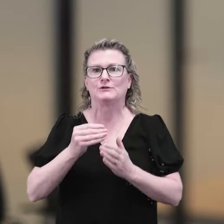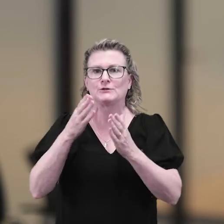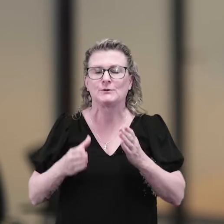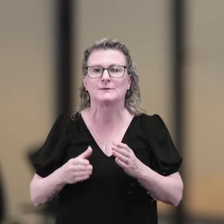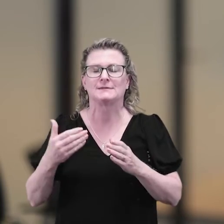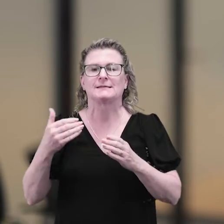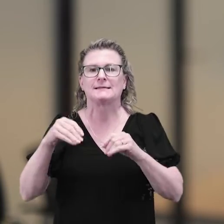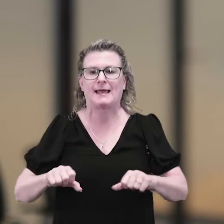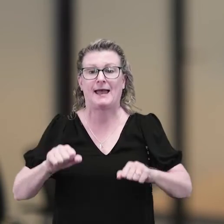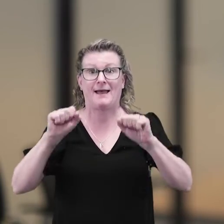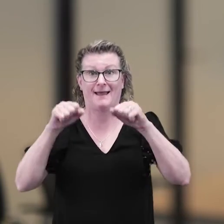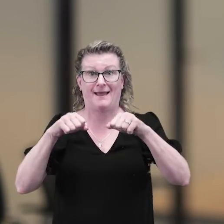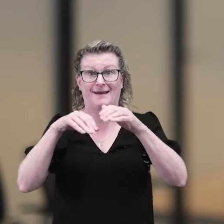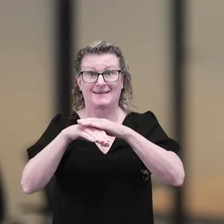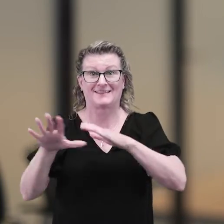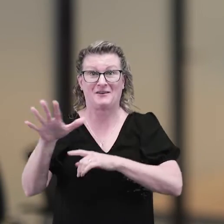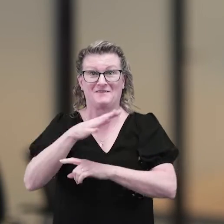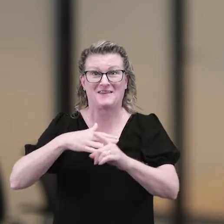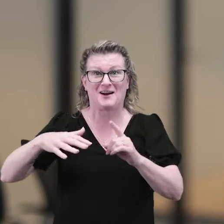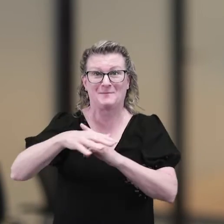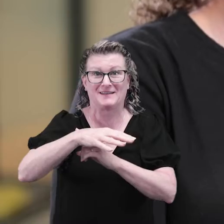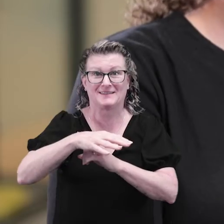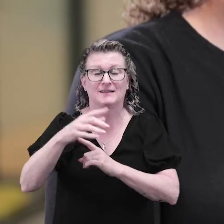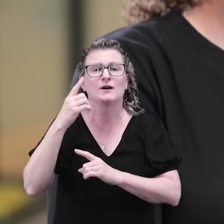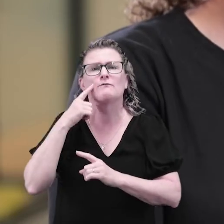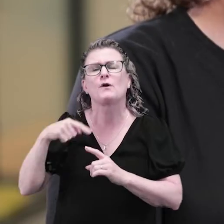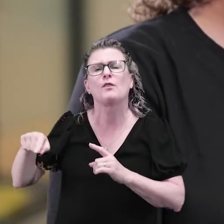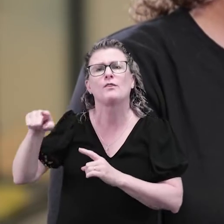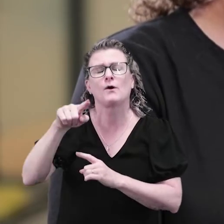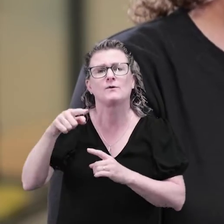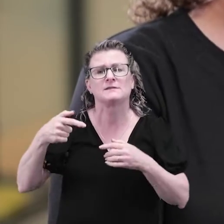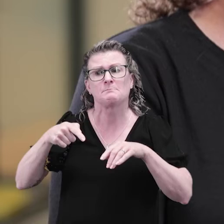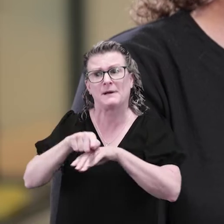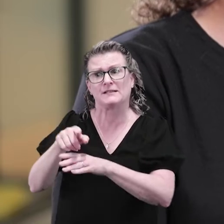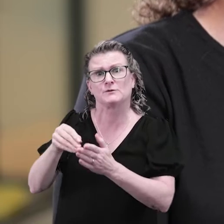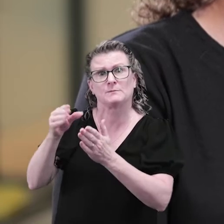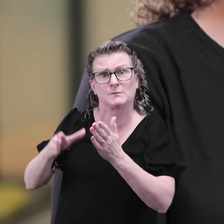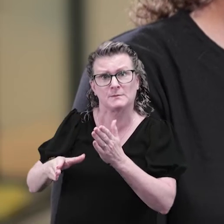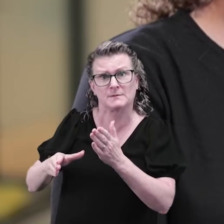students are in an accessible environment. For these students in a mainstream setting,